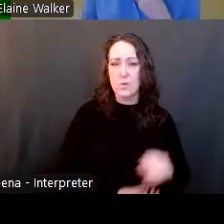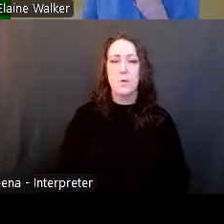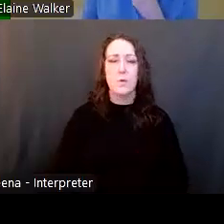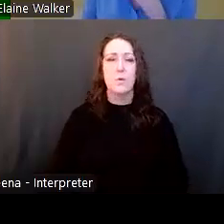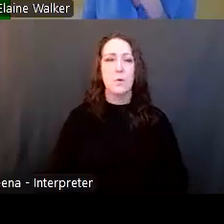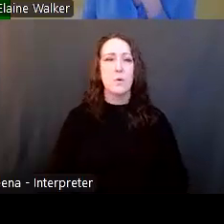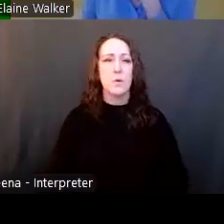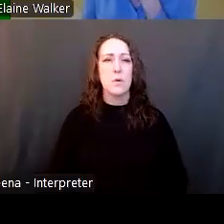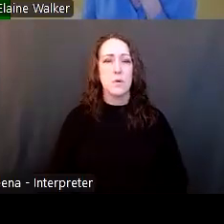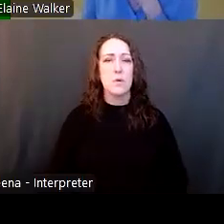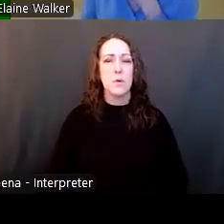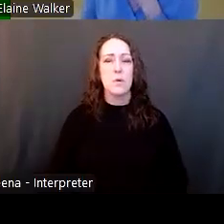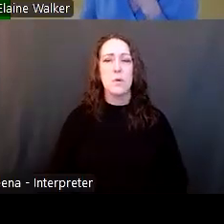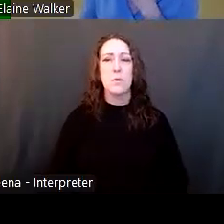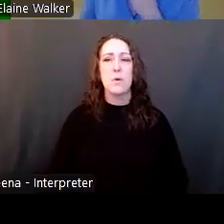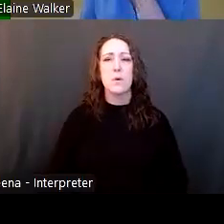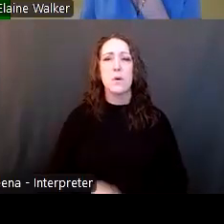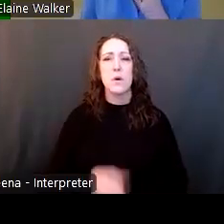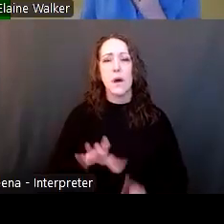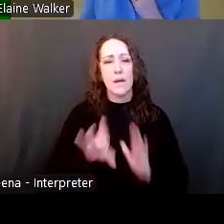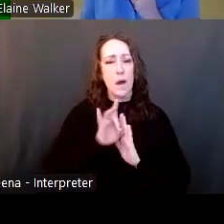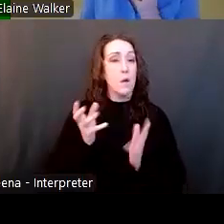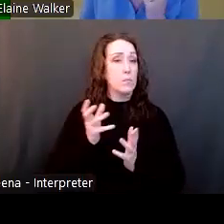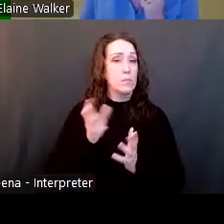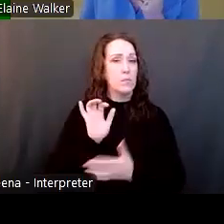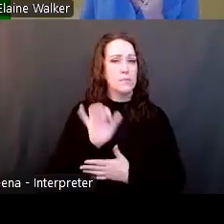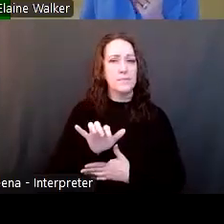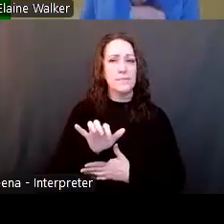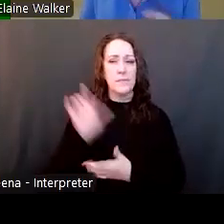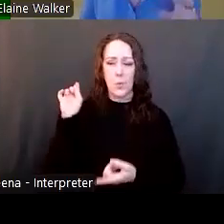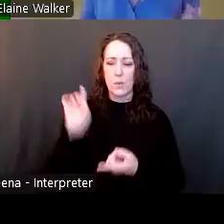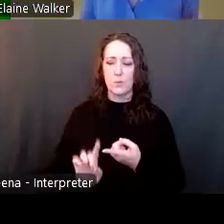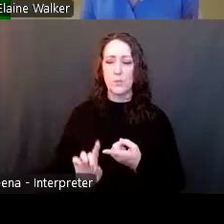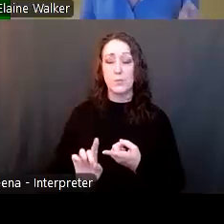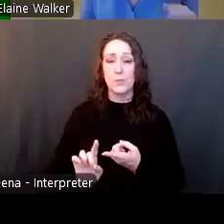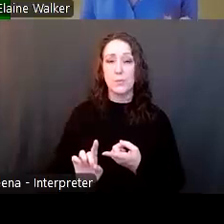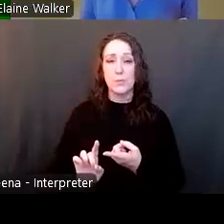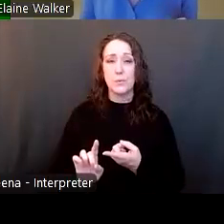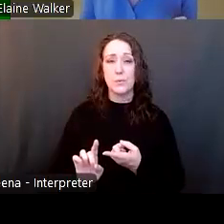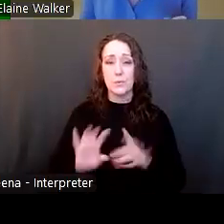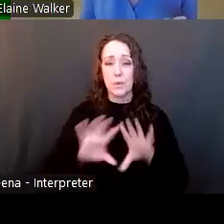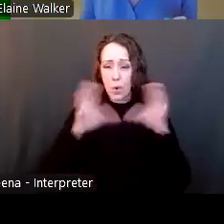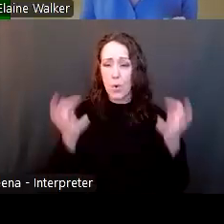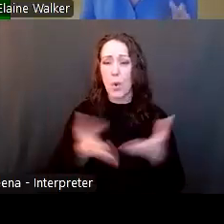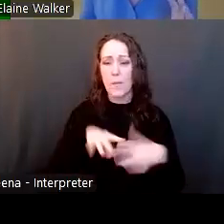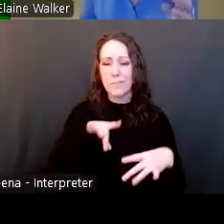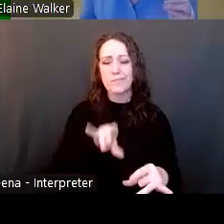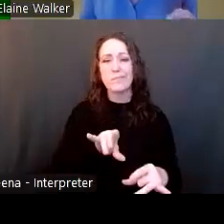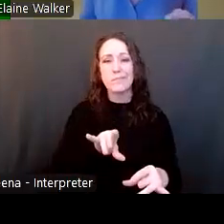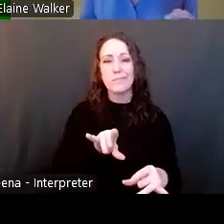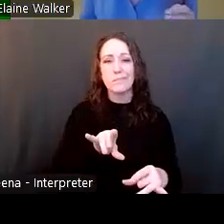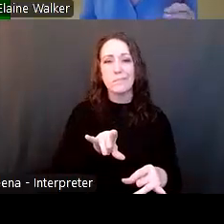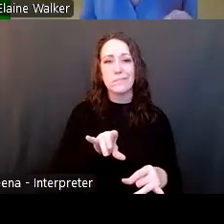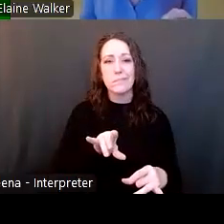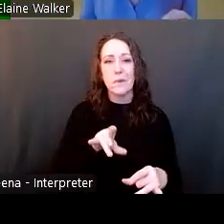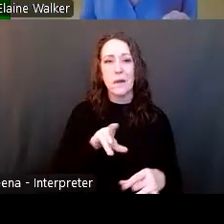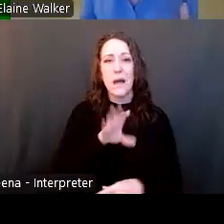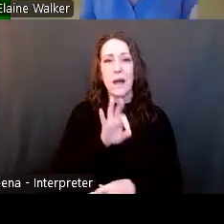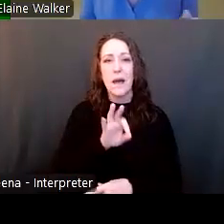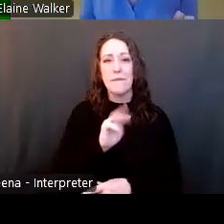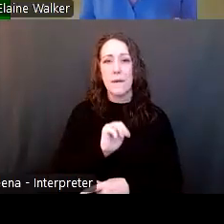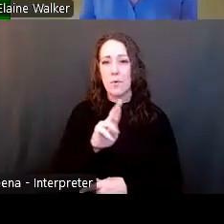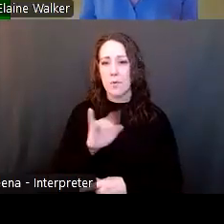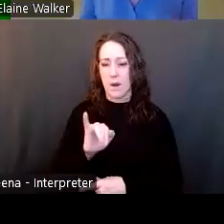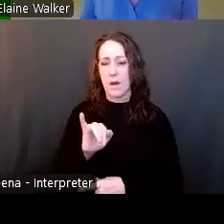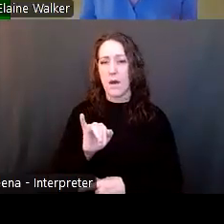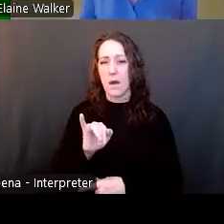what we found is that there was reduced Global efficiency on FM MRI in the clinical high-risk